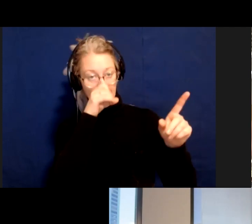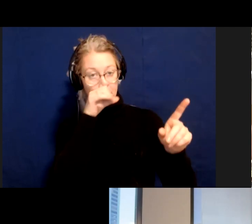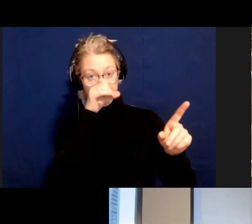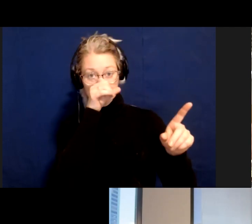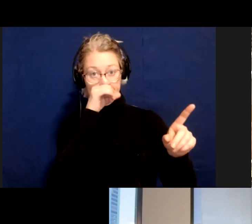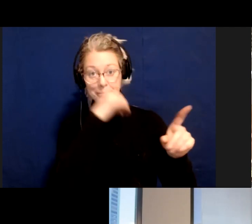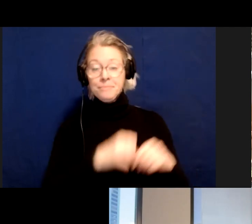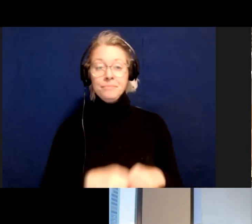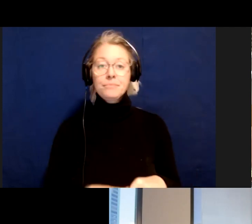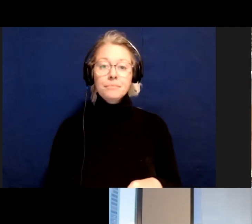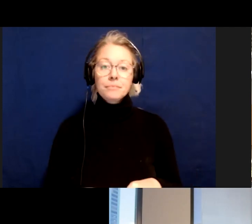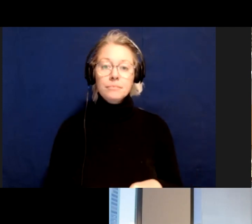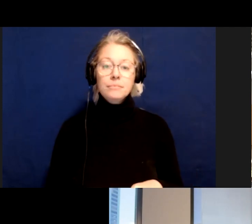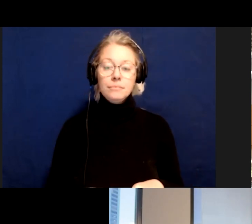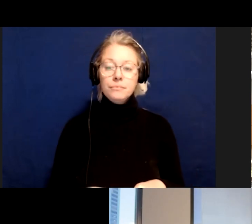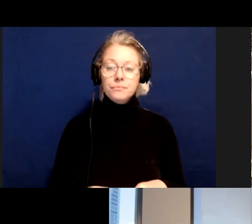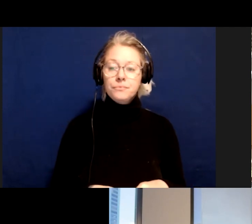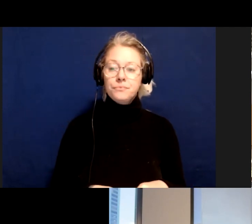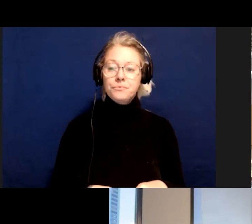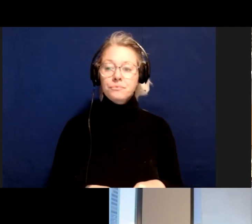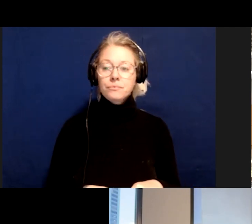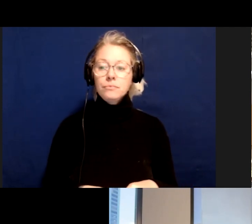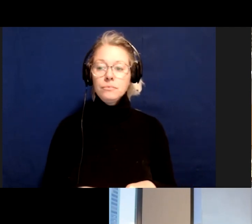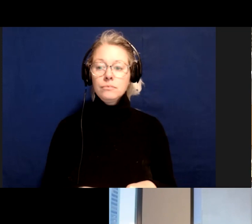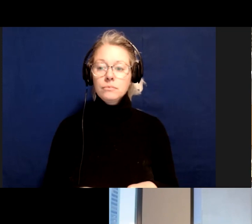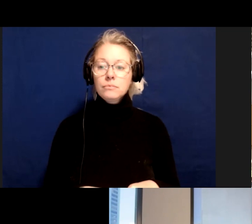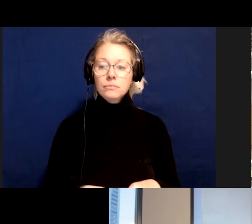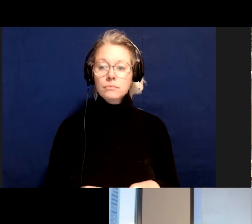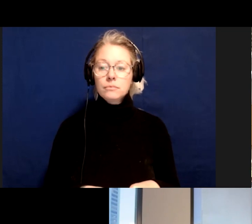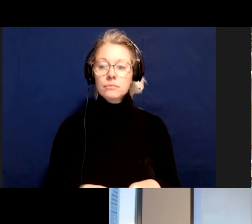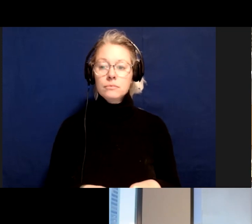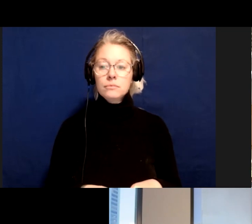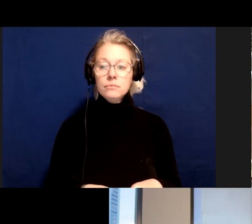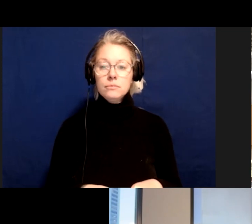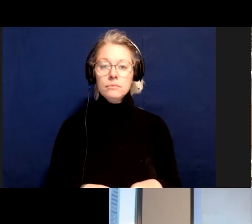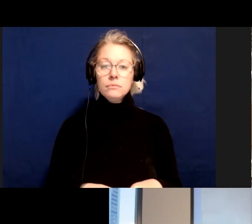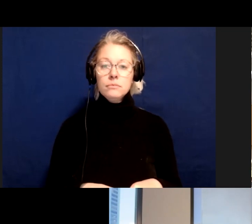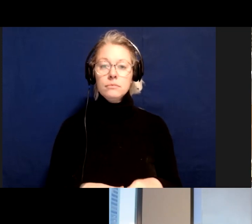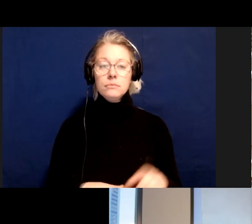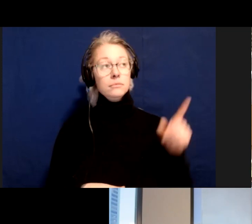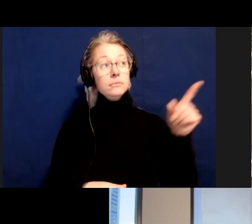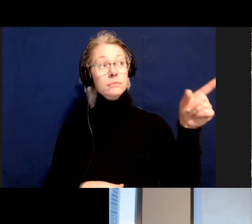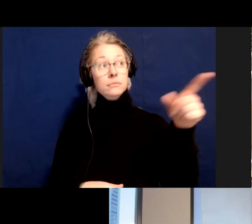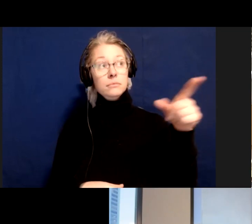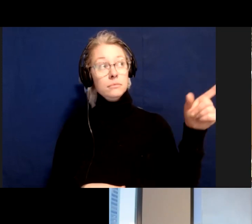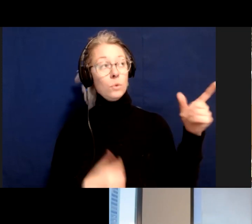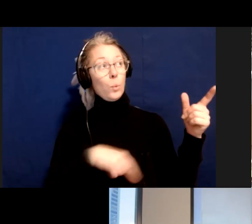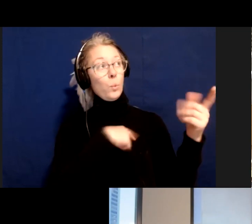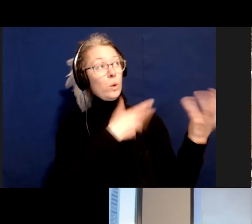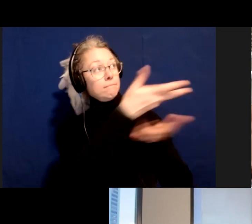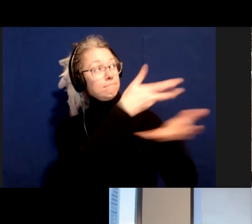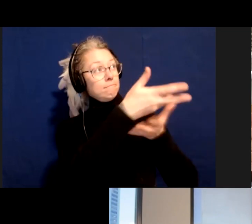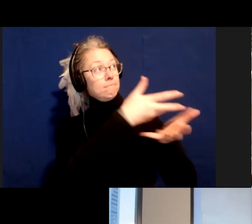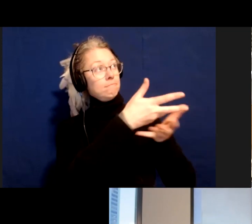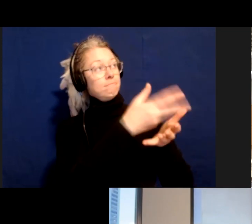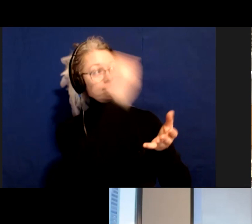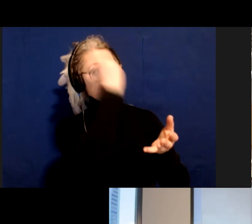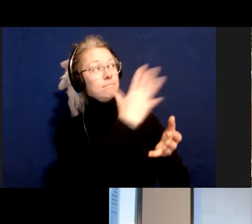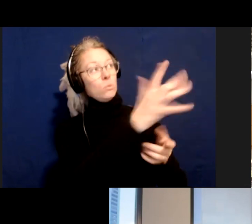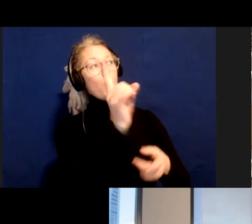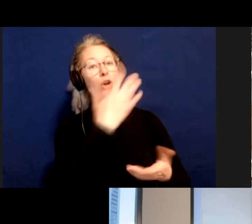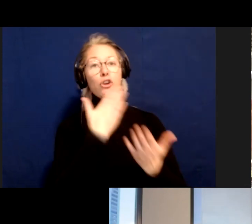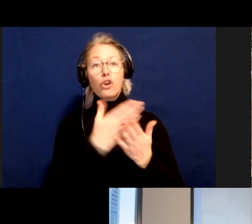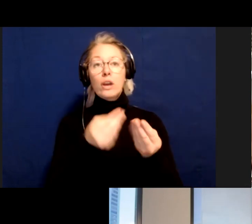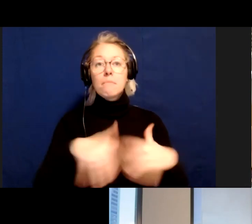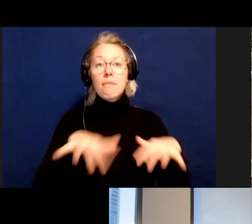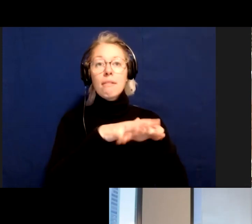put in place and are identifying with them where there might be venues or other possibilities